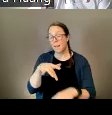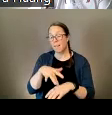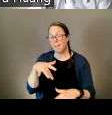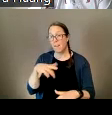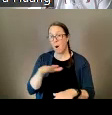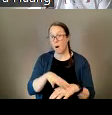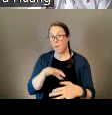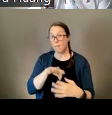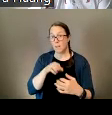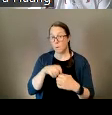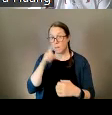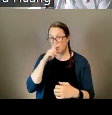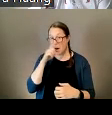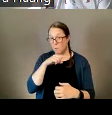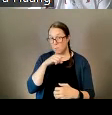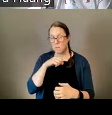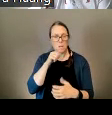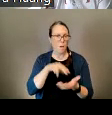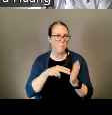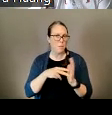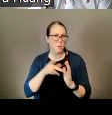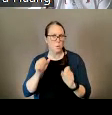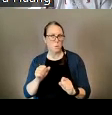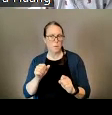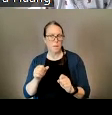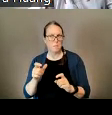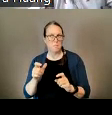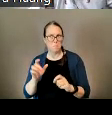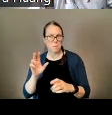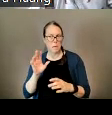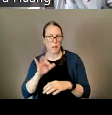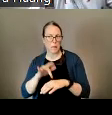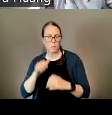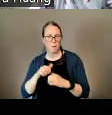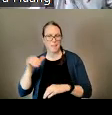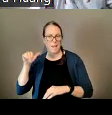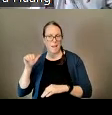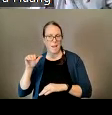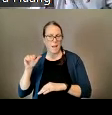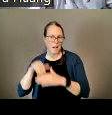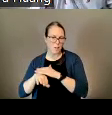that it's able to be activated with the enter key, or the space bar on a keyboard.